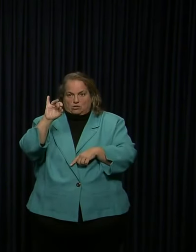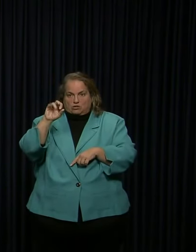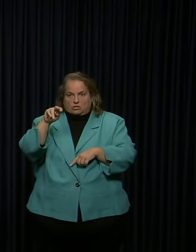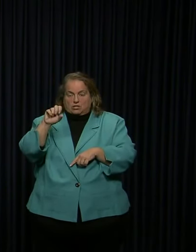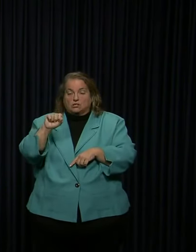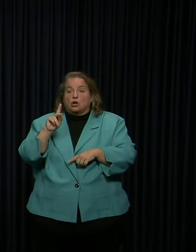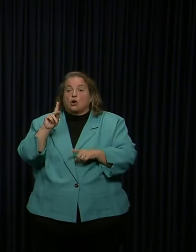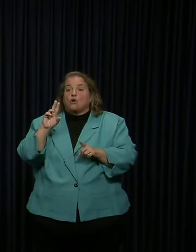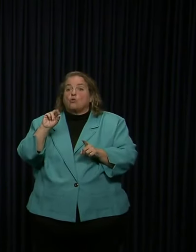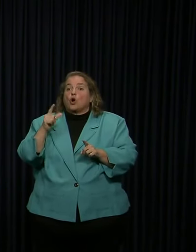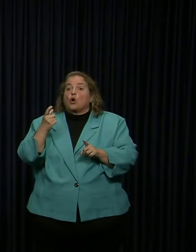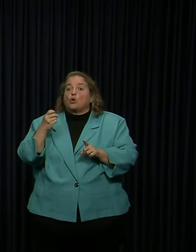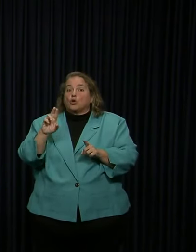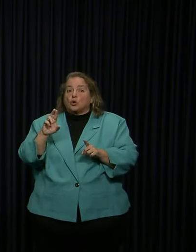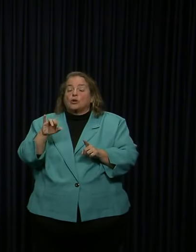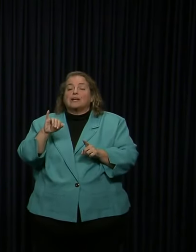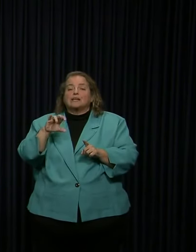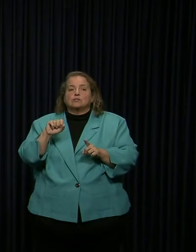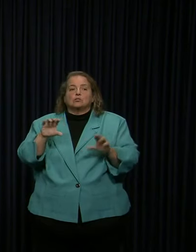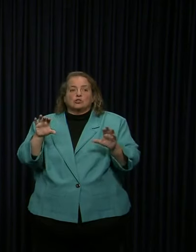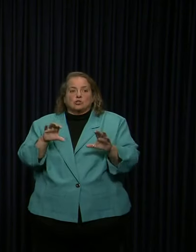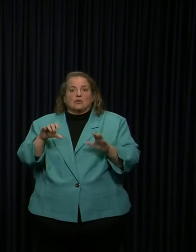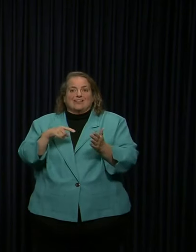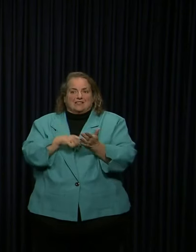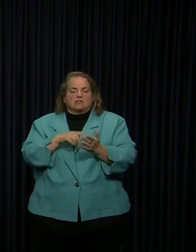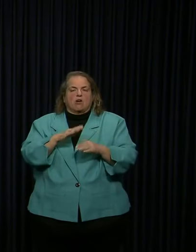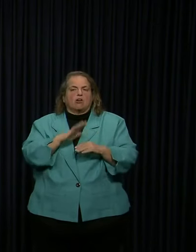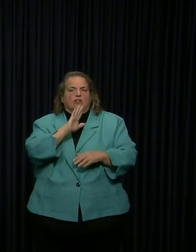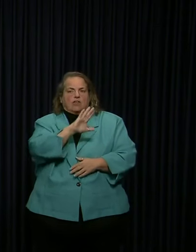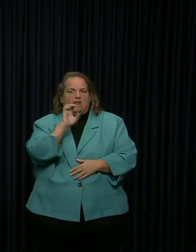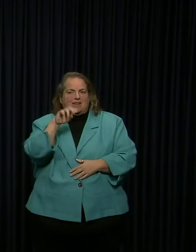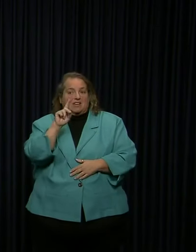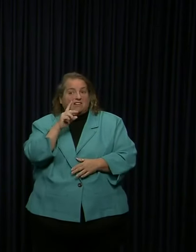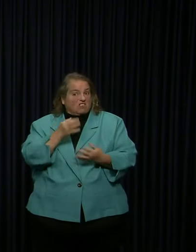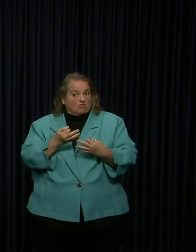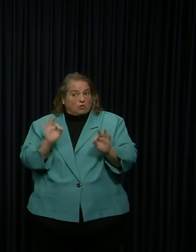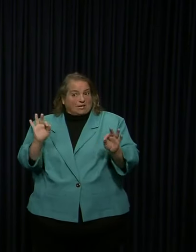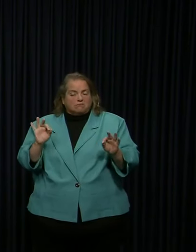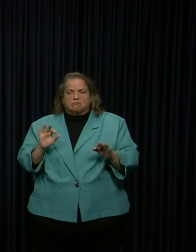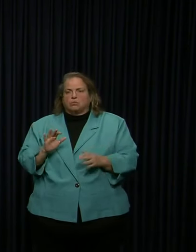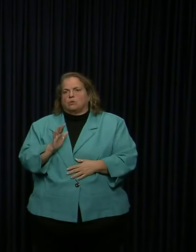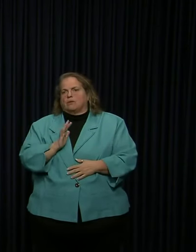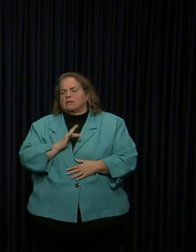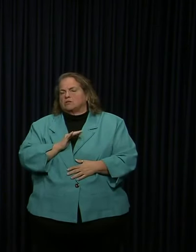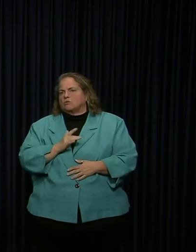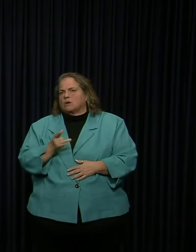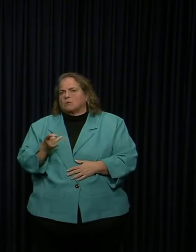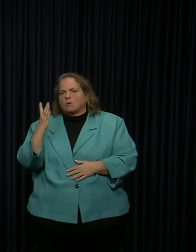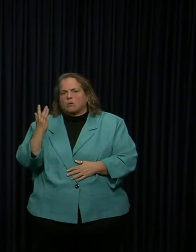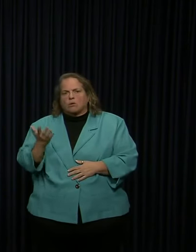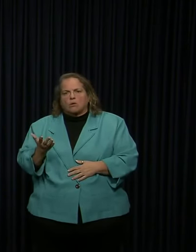TIER TODAY. I THINK DR. STACK WILL TALK ABOUT THAT. THAT'S NOT JUST WHAT'S HERE.